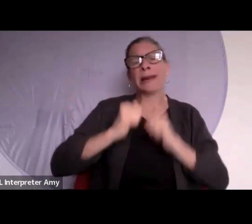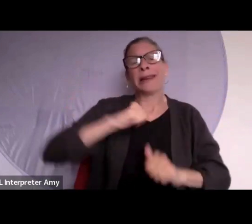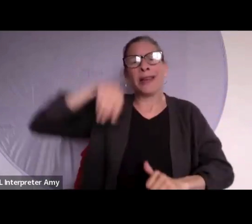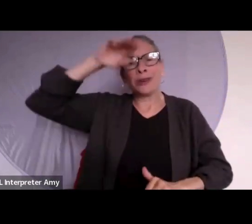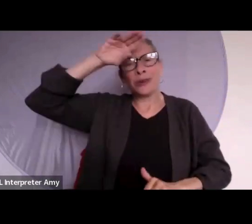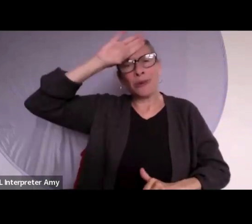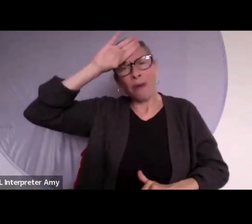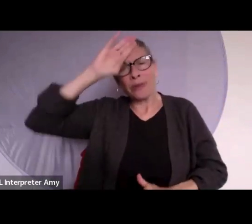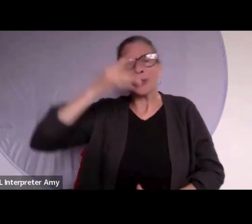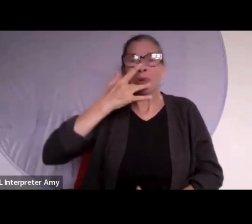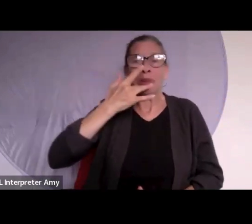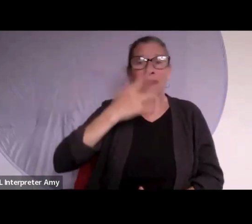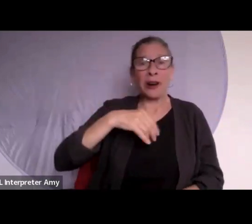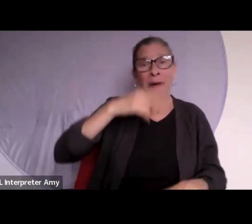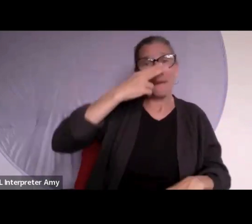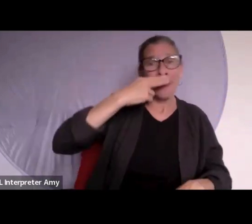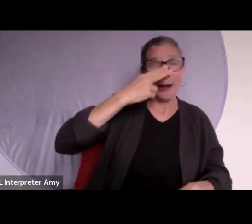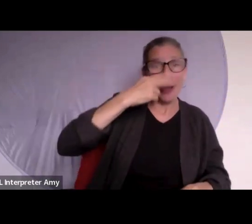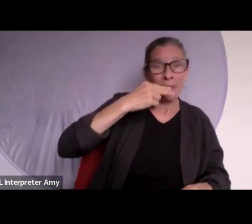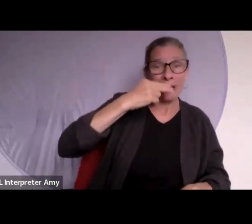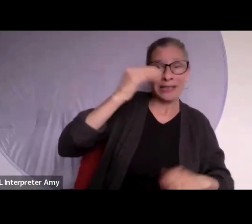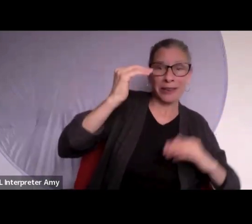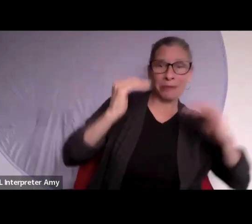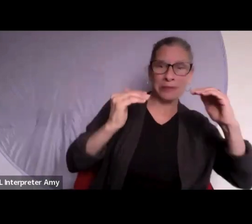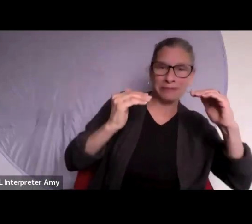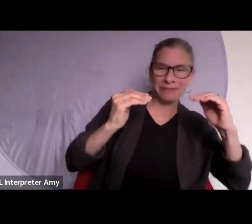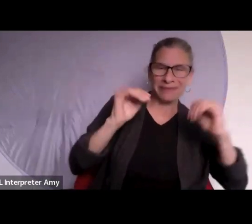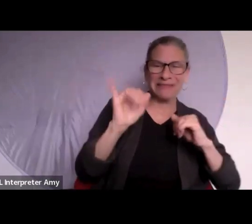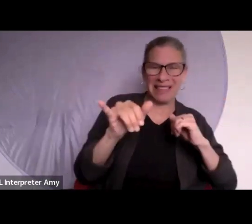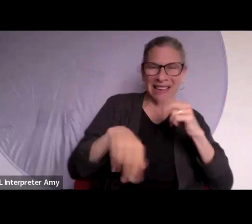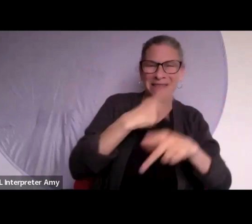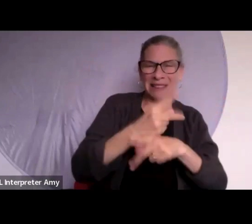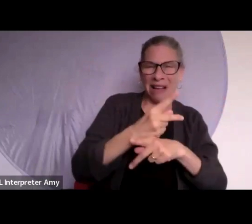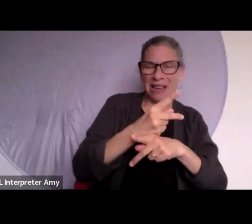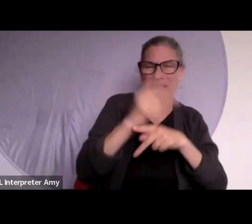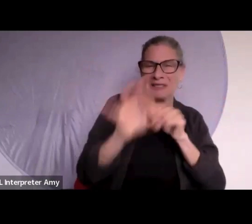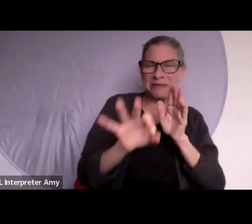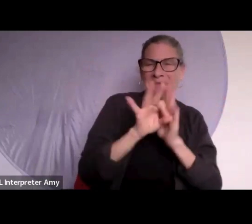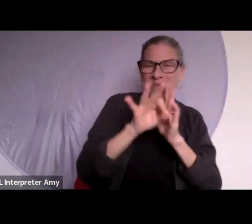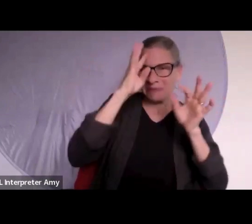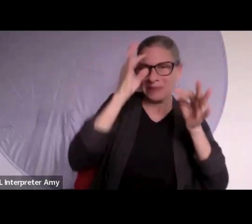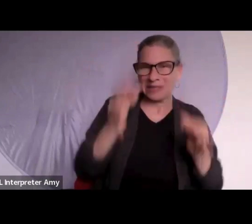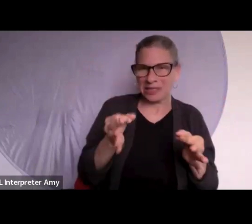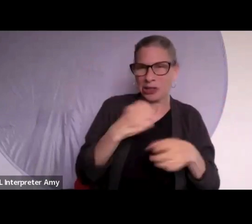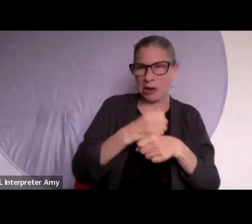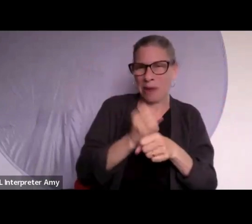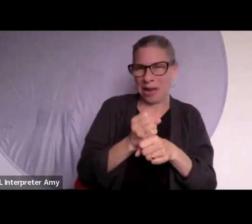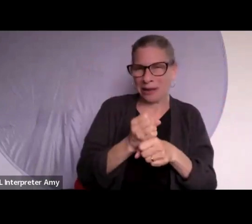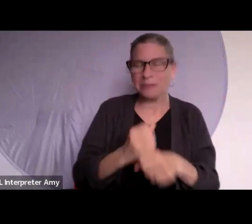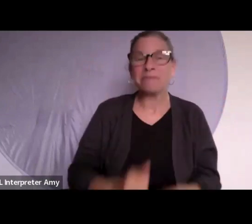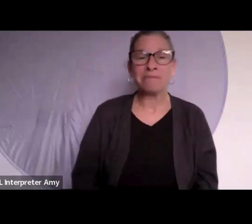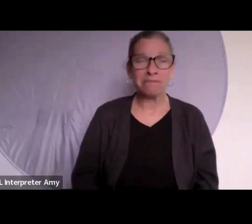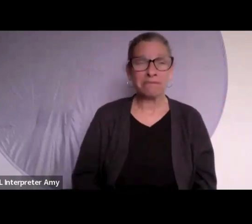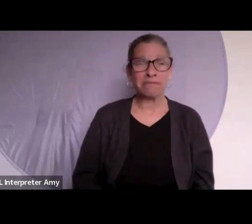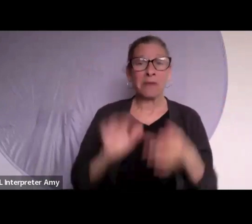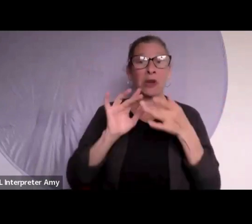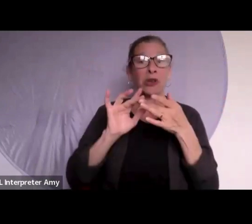comedy up a little bit more. And things like that. And I hope that helps. Do you reach out to colleges and spread word on